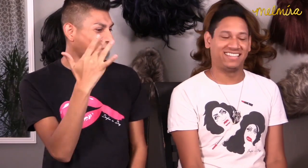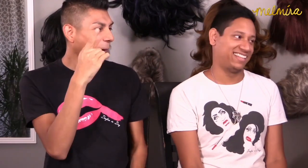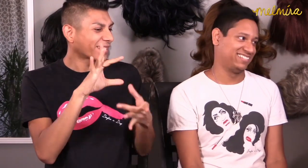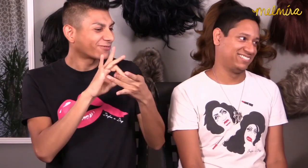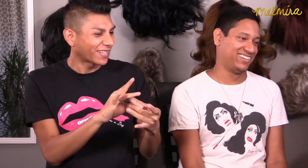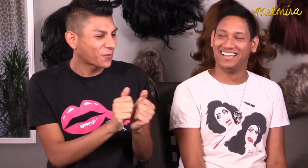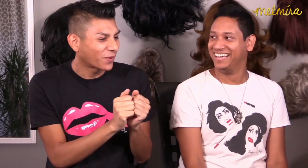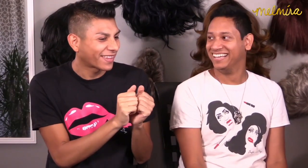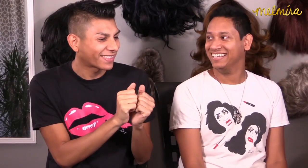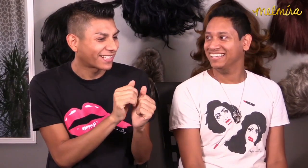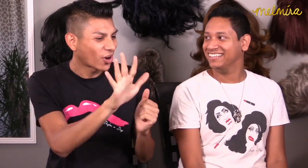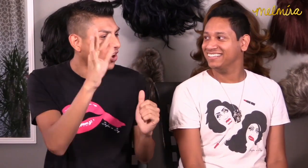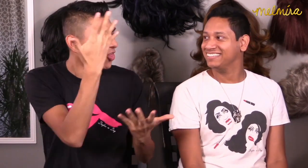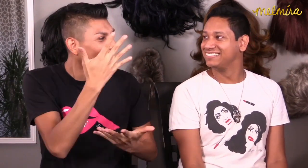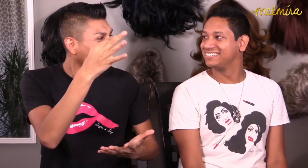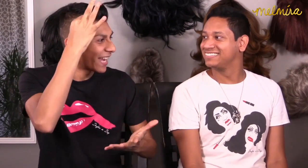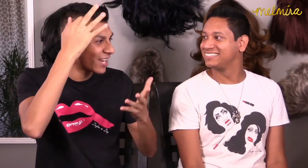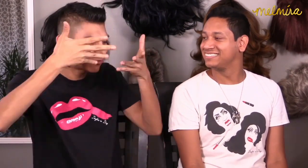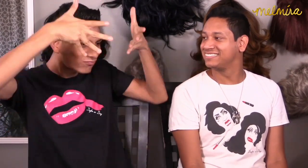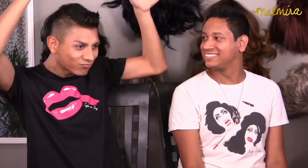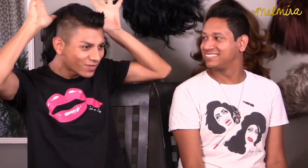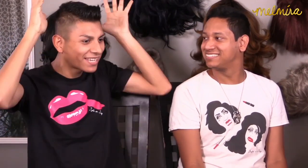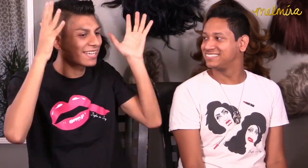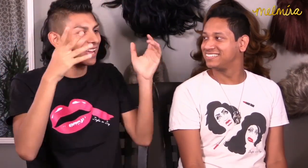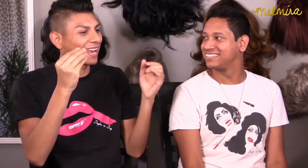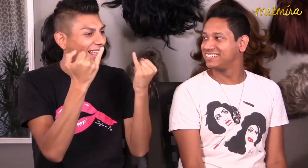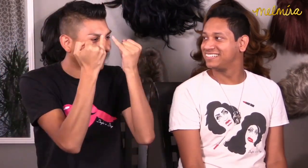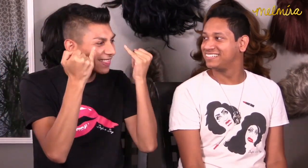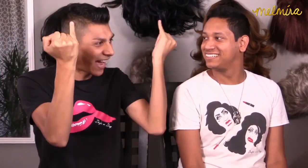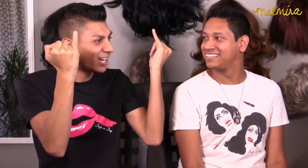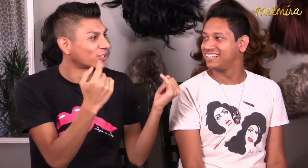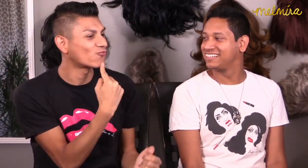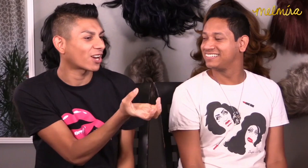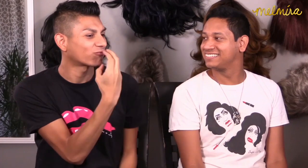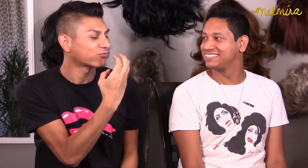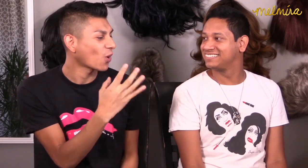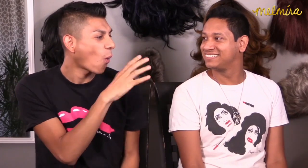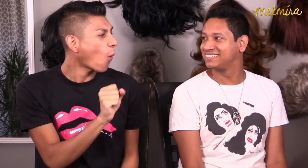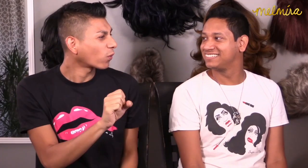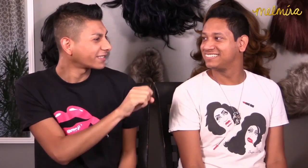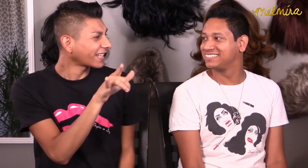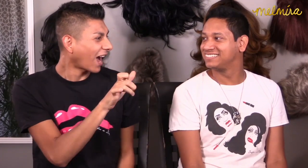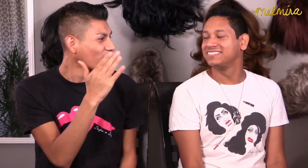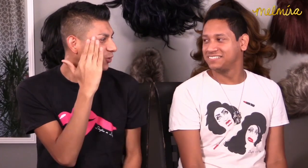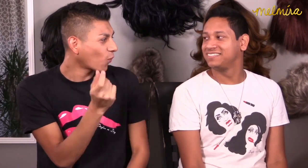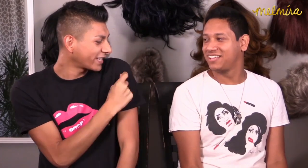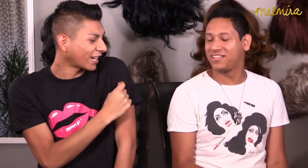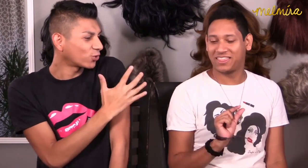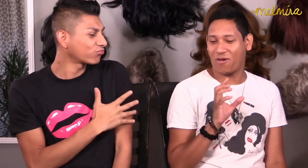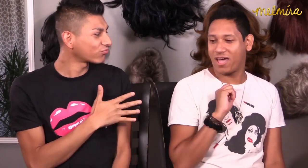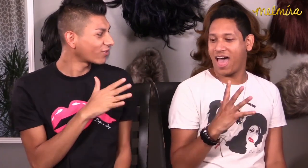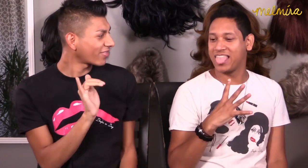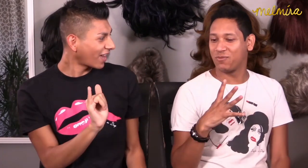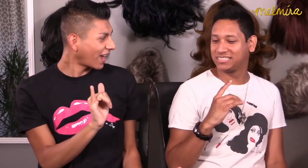It also encompasses her looks and hair and the eyeliners, red lips and the old style, you know, with tattoos...